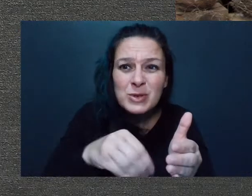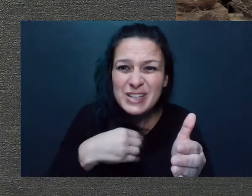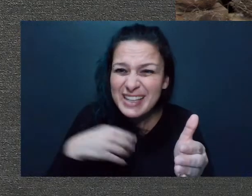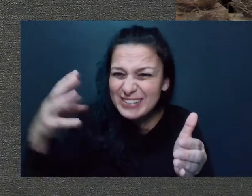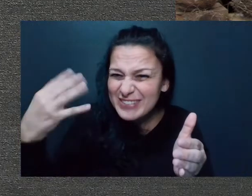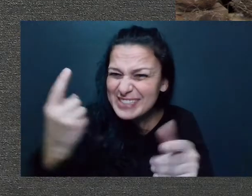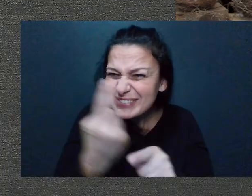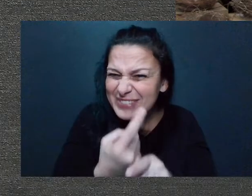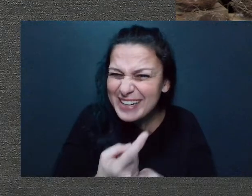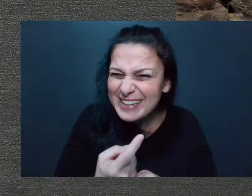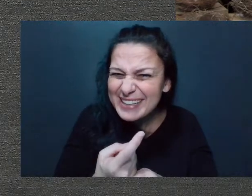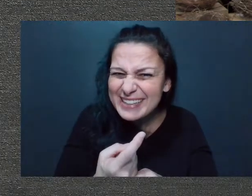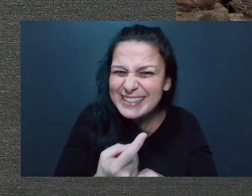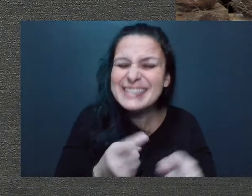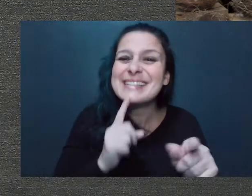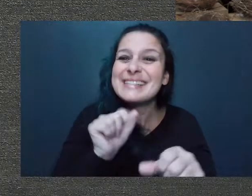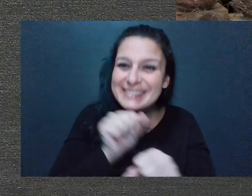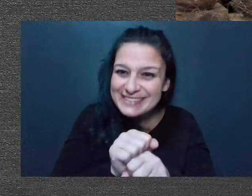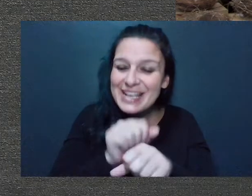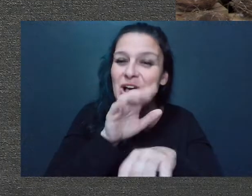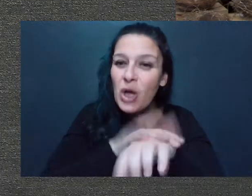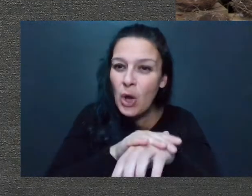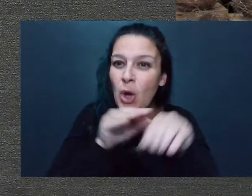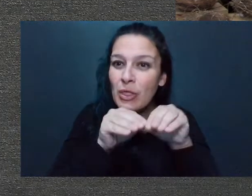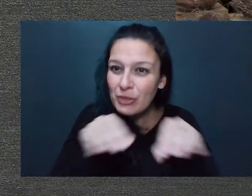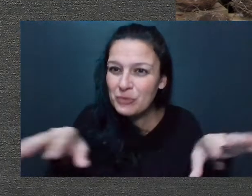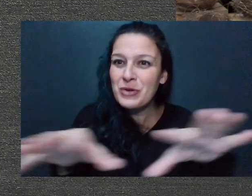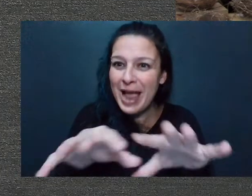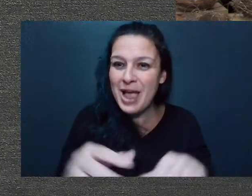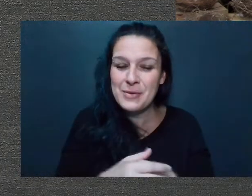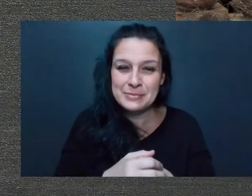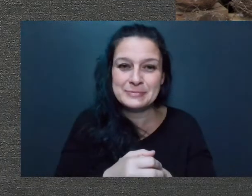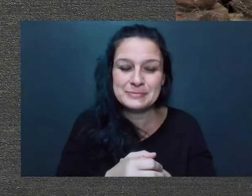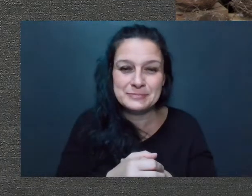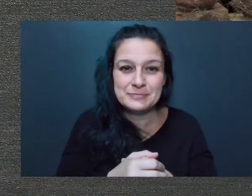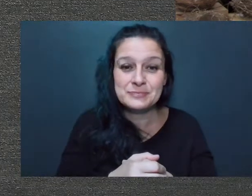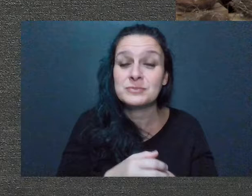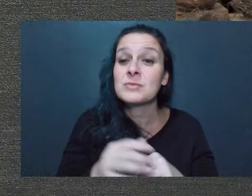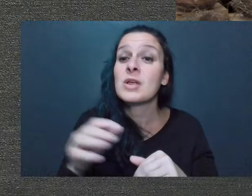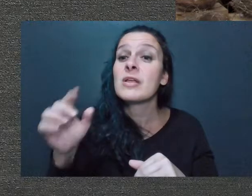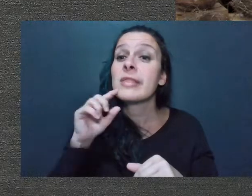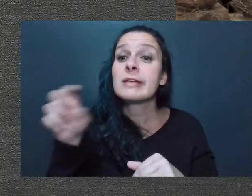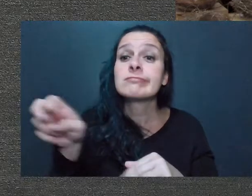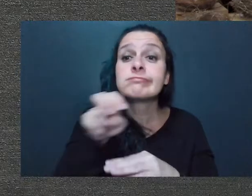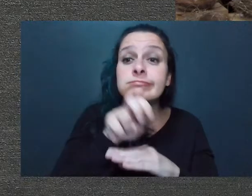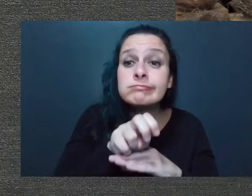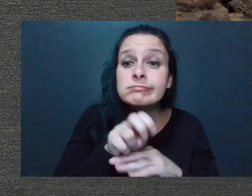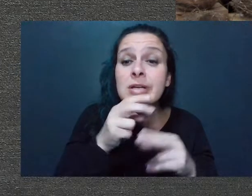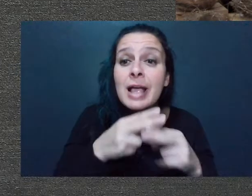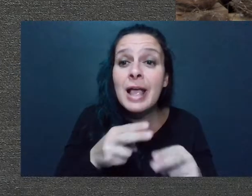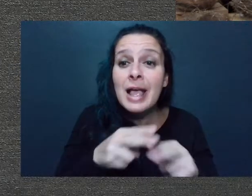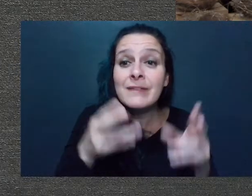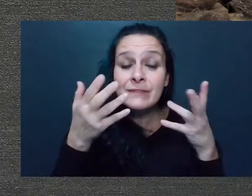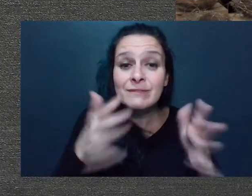Isn't that crazy? It's actually on the ground. And then they just go over and lay their eggs in it.